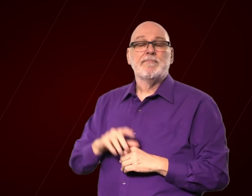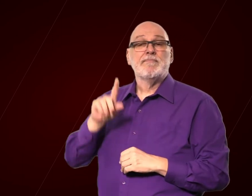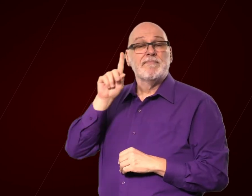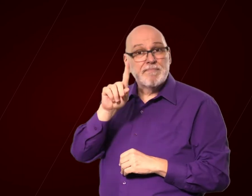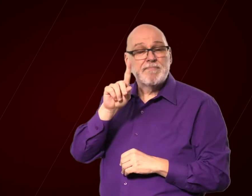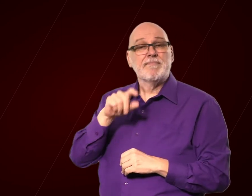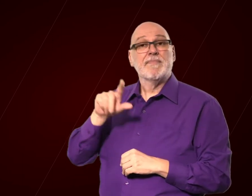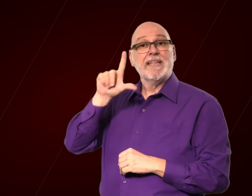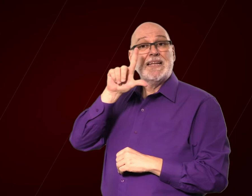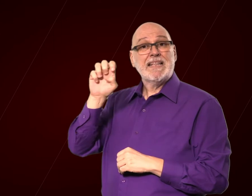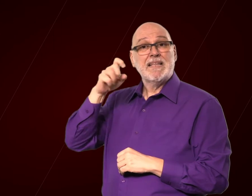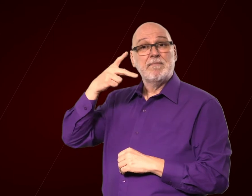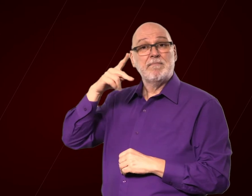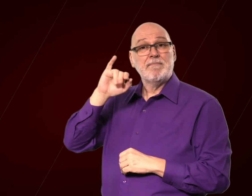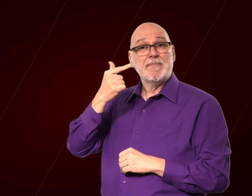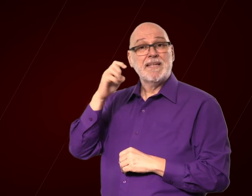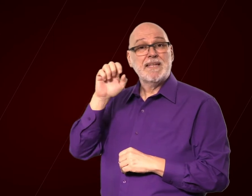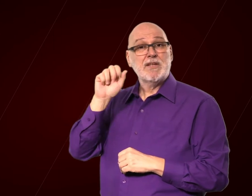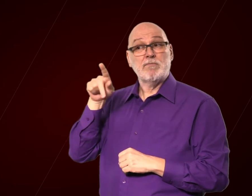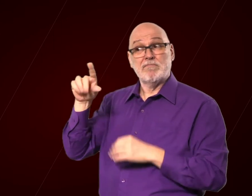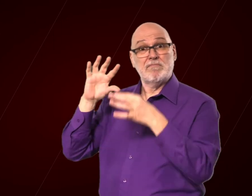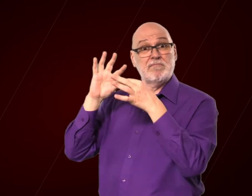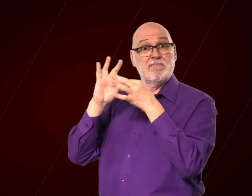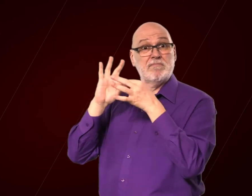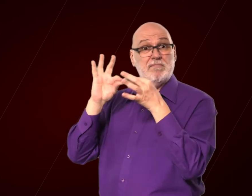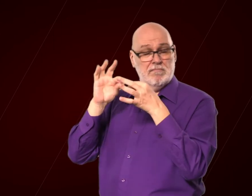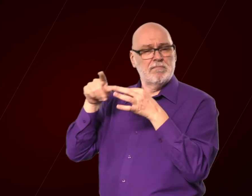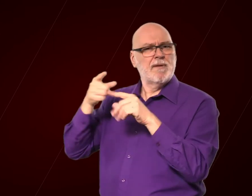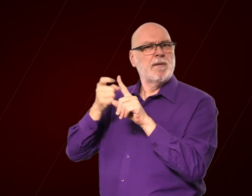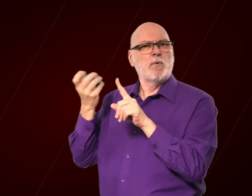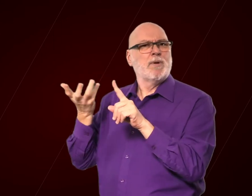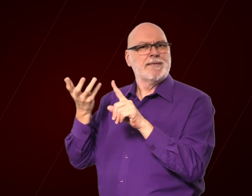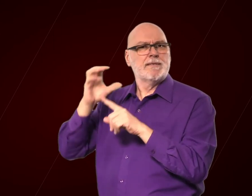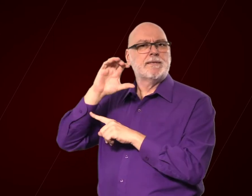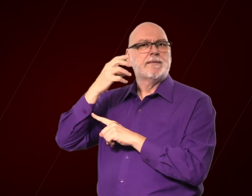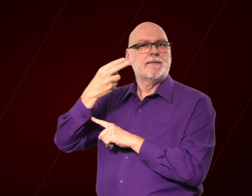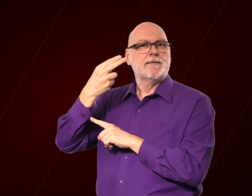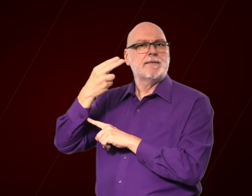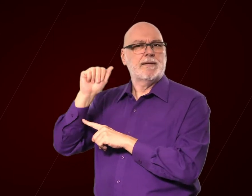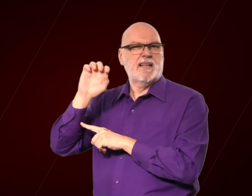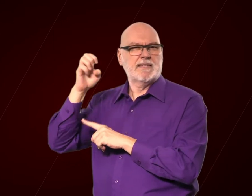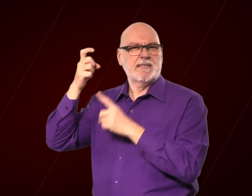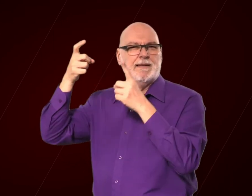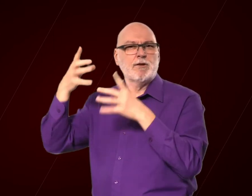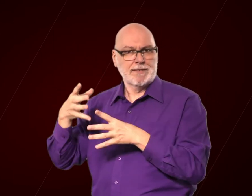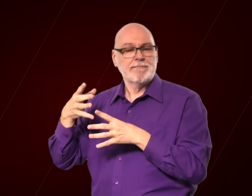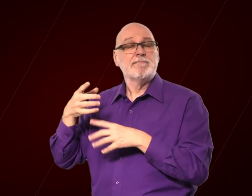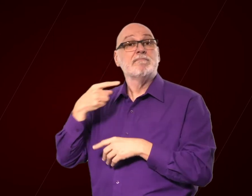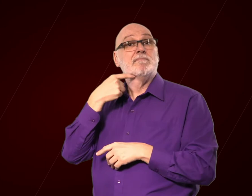but Lee Pigeau, CHHA's national executive director,